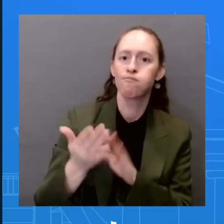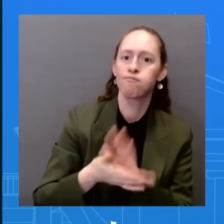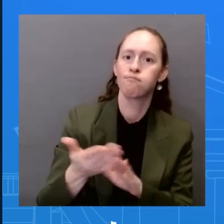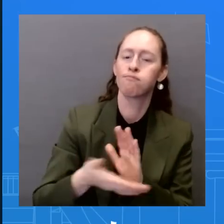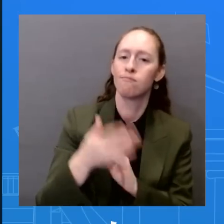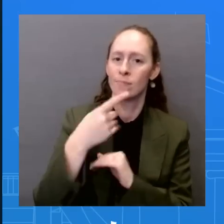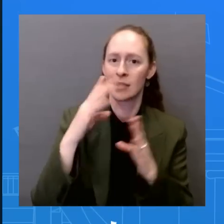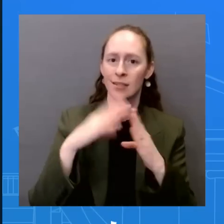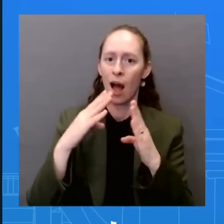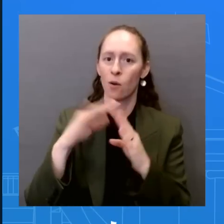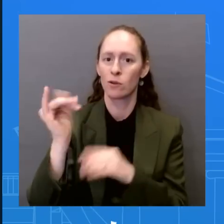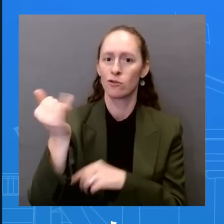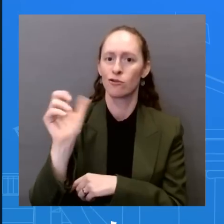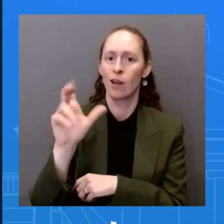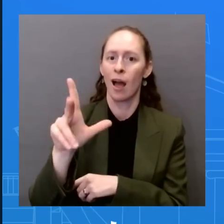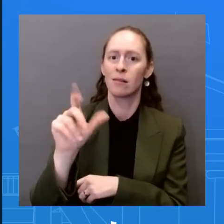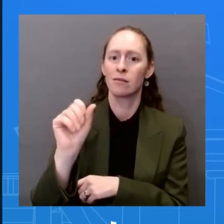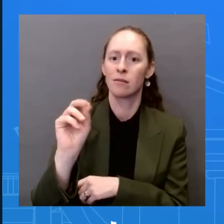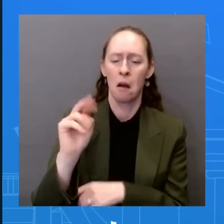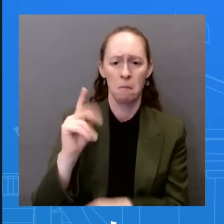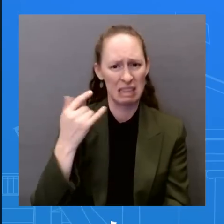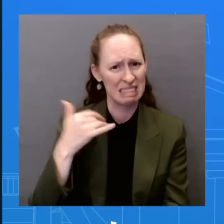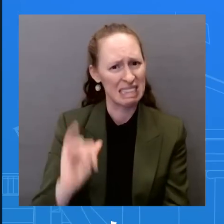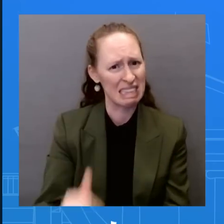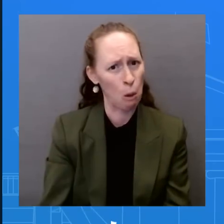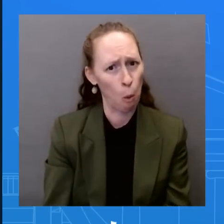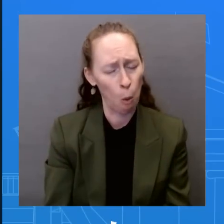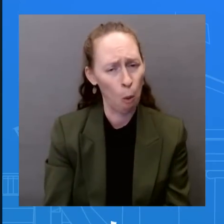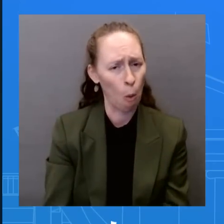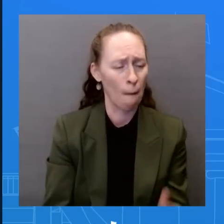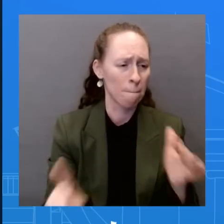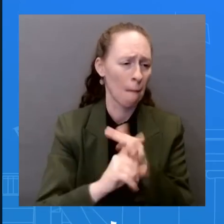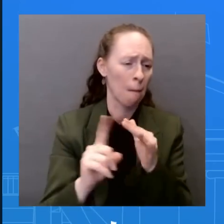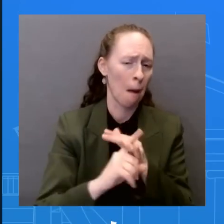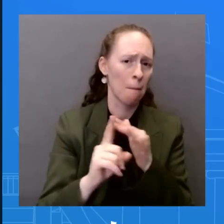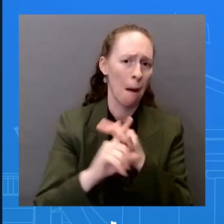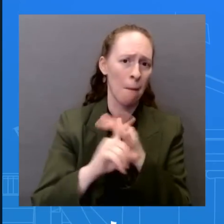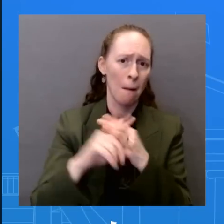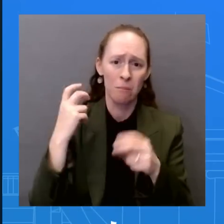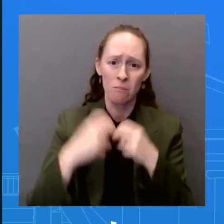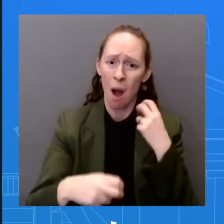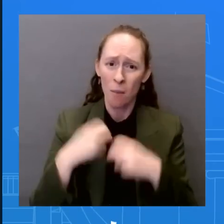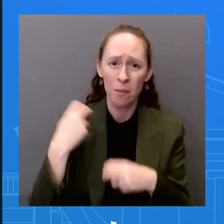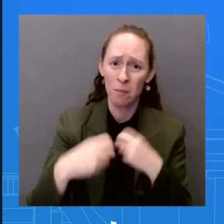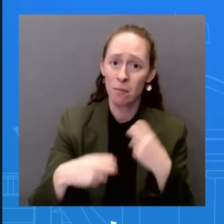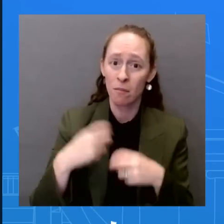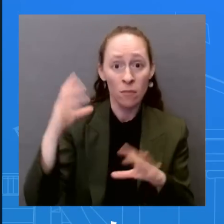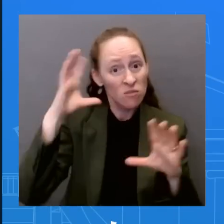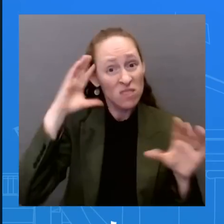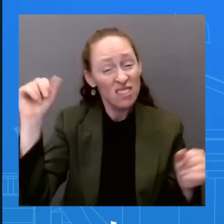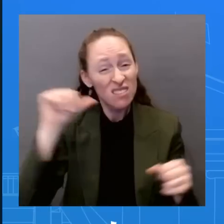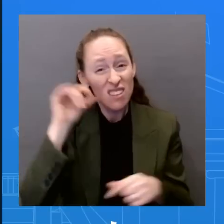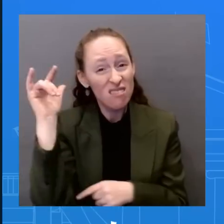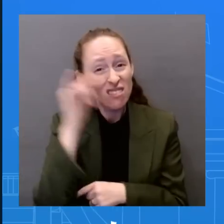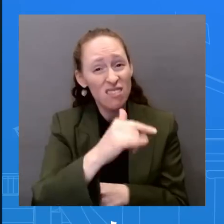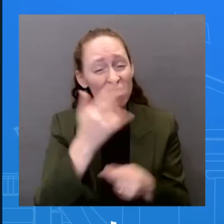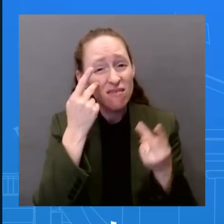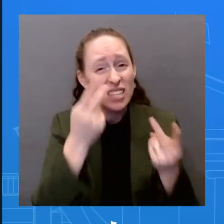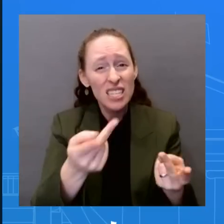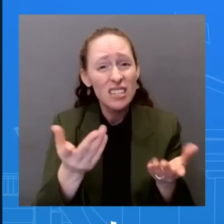the EPA Administrator is in Jackson right now. He's supposed to be doing a press gaggle. He -- I think it may have happened already while we were --